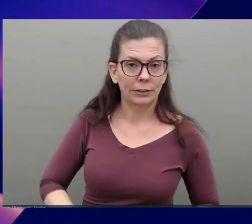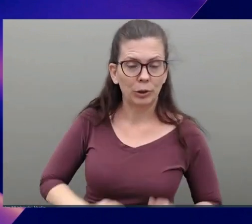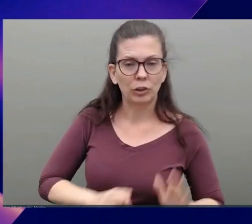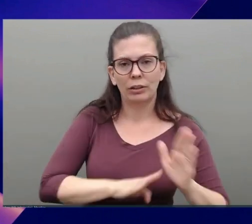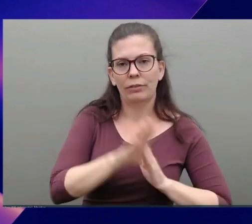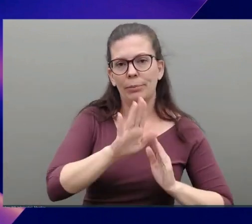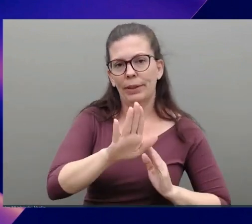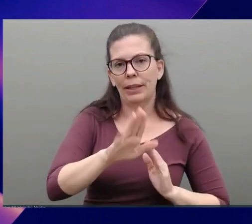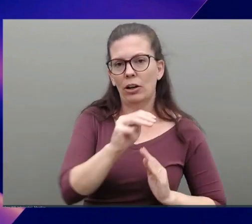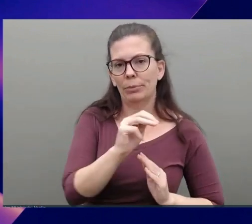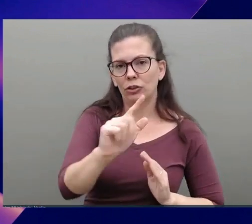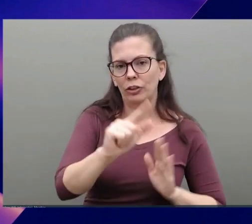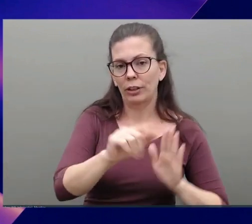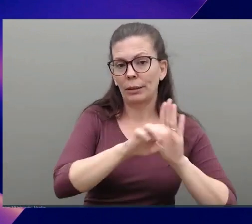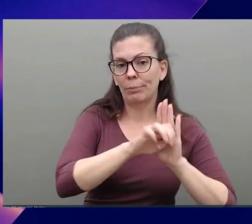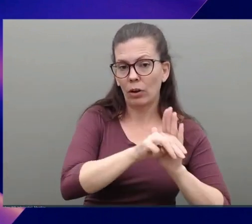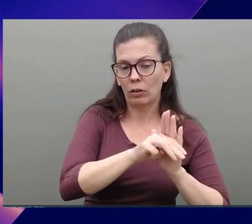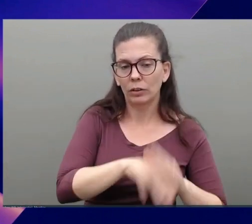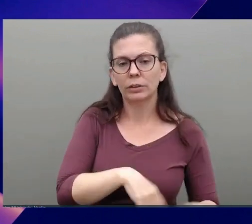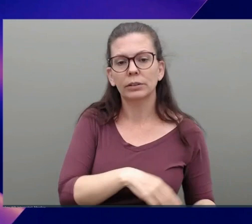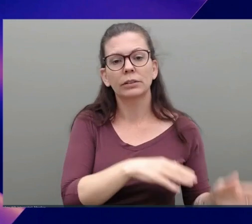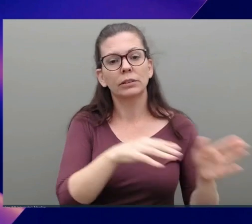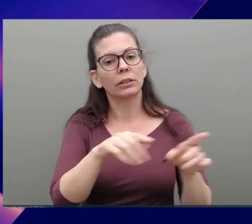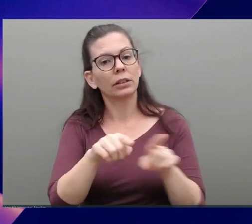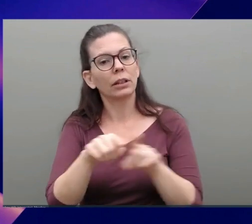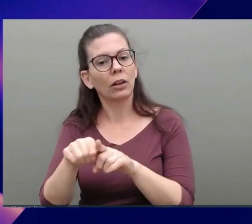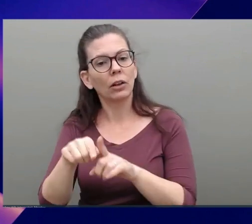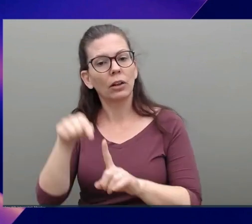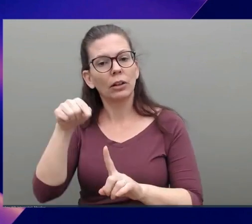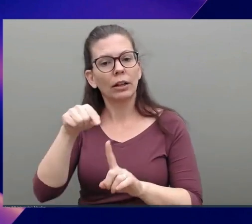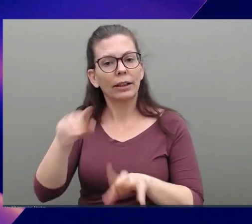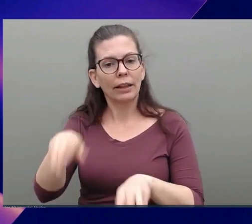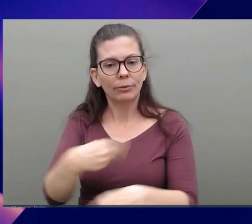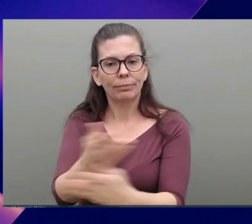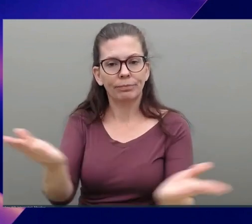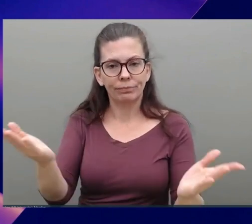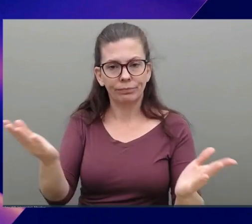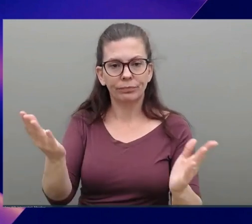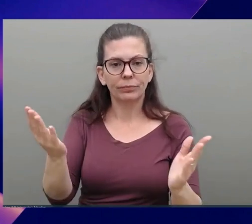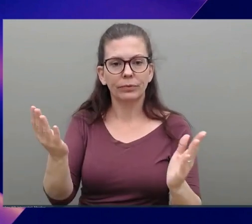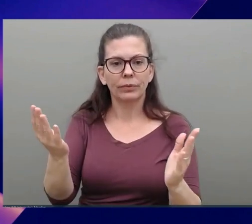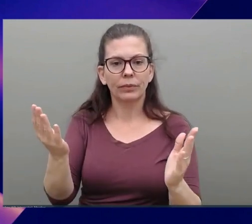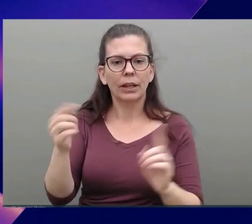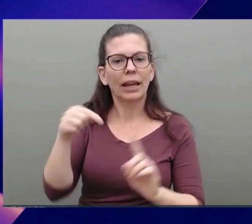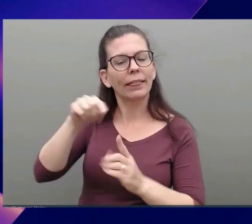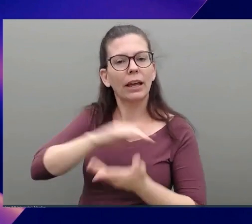the pace at which they get to their result and the volume at which this scales,